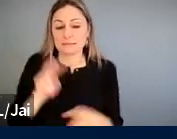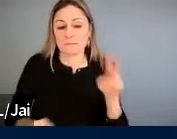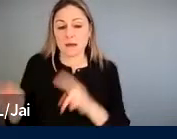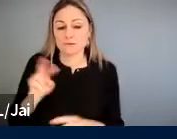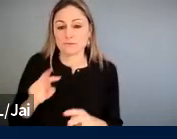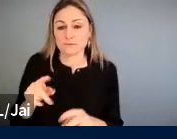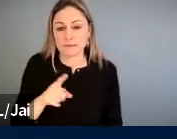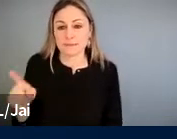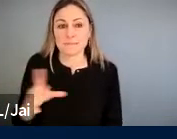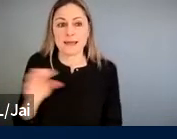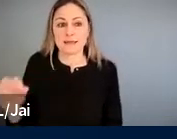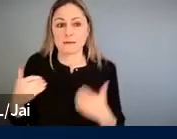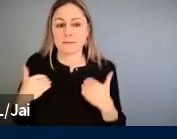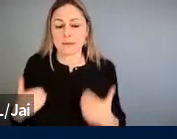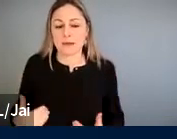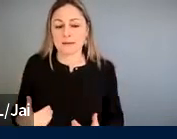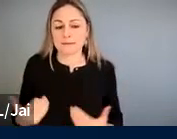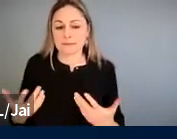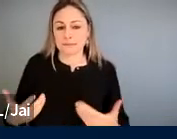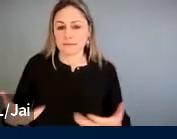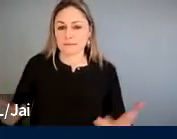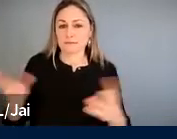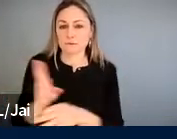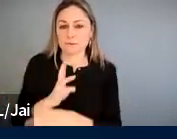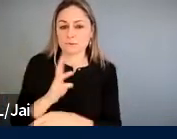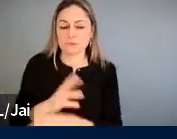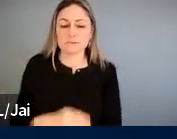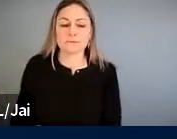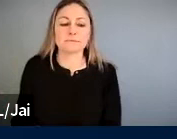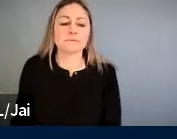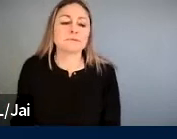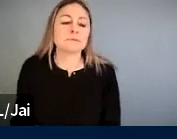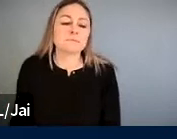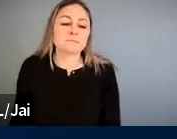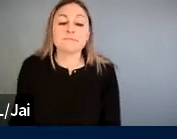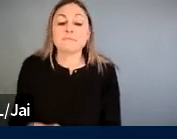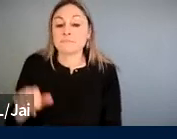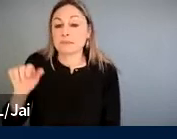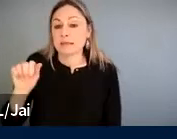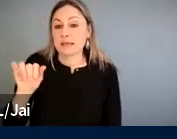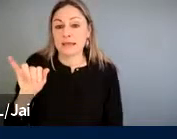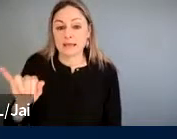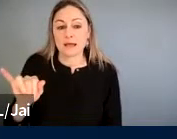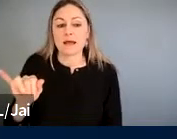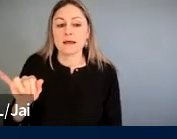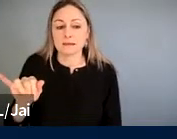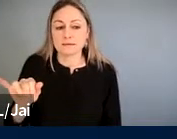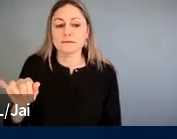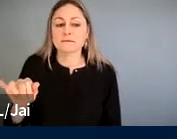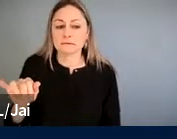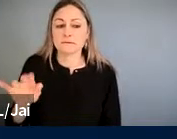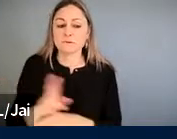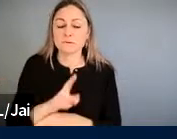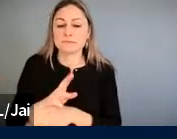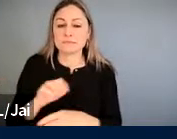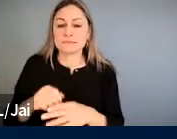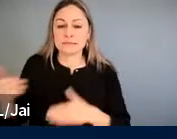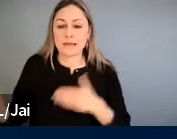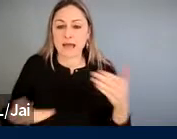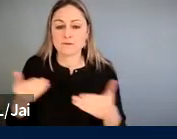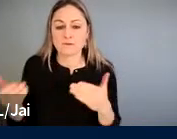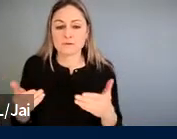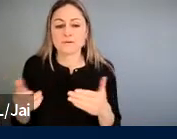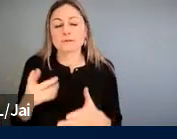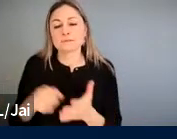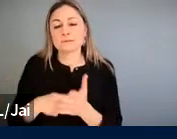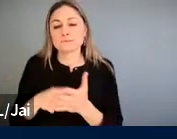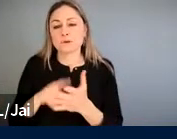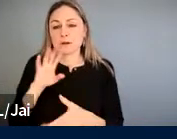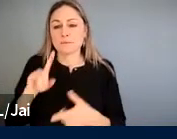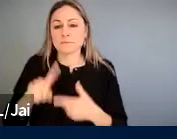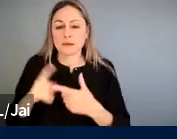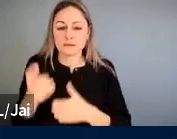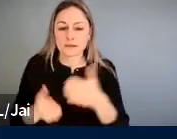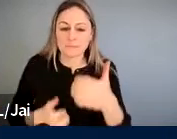their bodily outputs. AI uses in hiring can also refer to accommodation requests reviewing them.